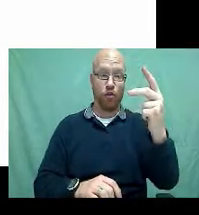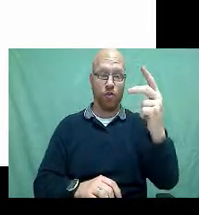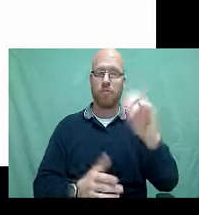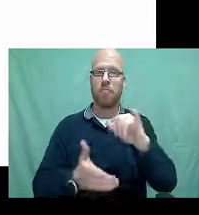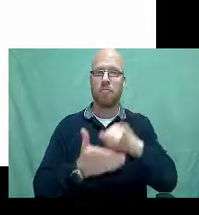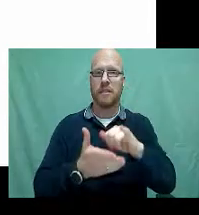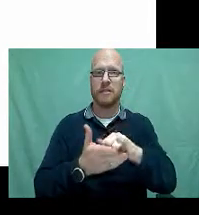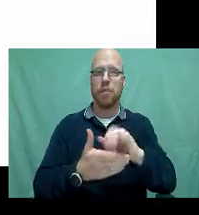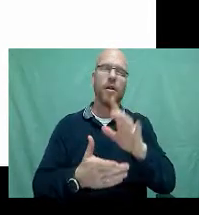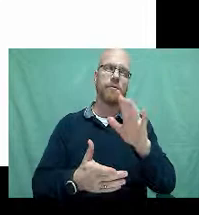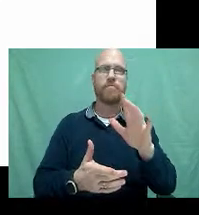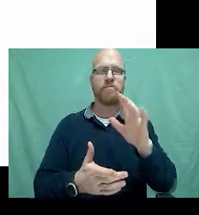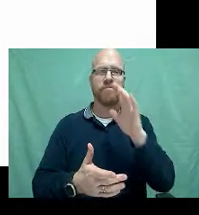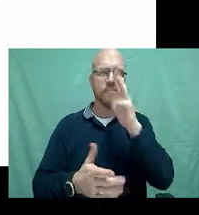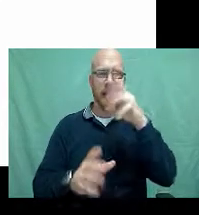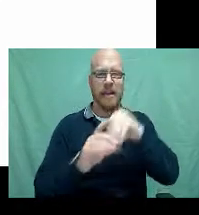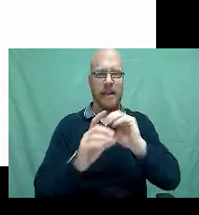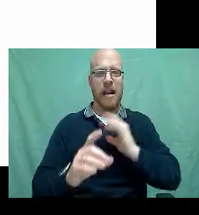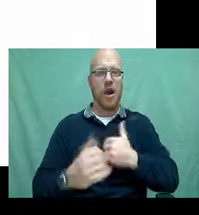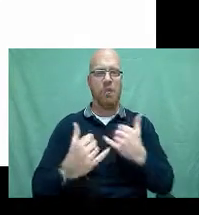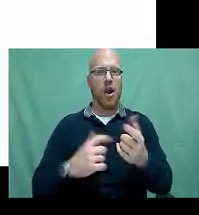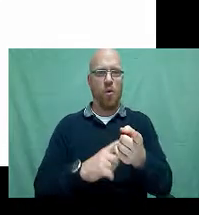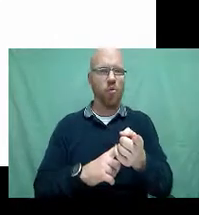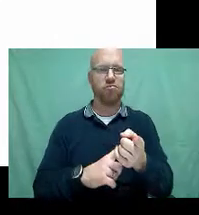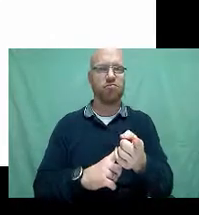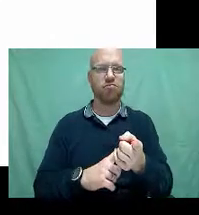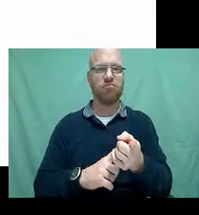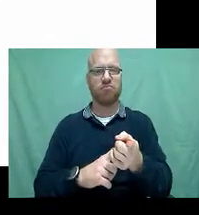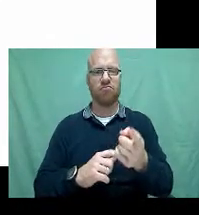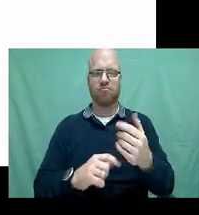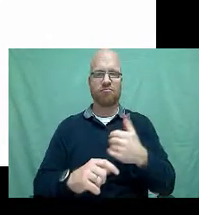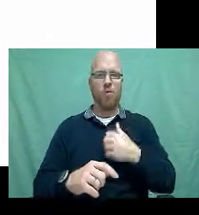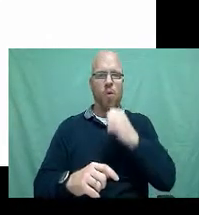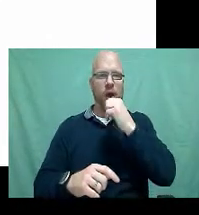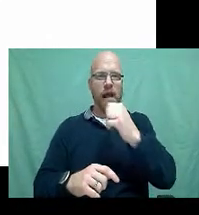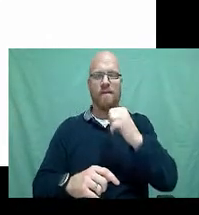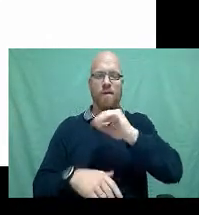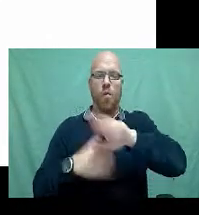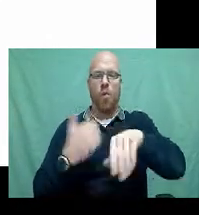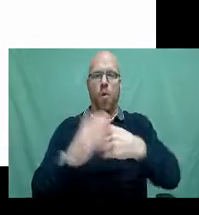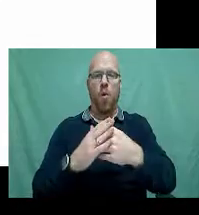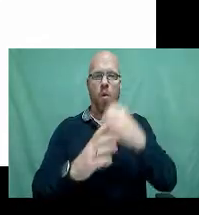If you had an odd power like x-cubed, x to the third power wouldn't work out, does not have a square root.